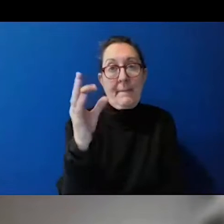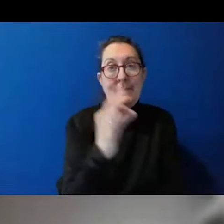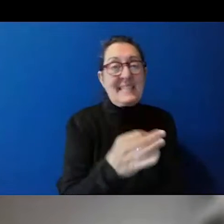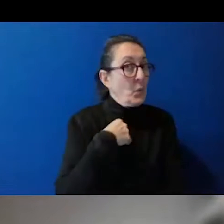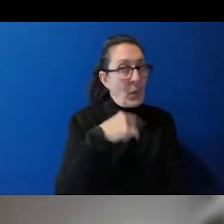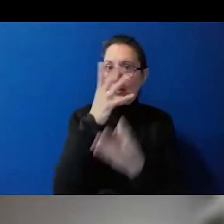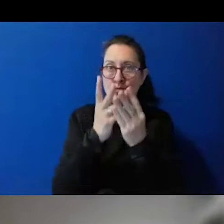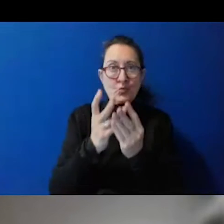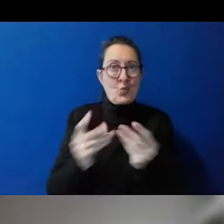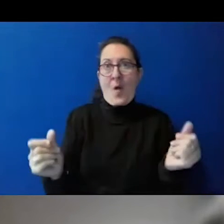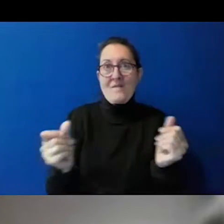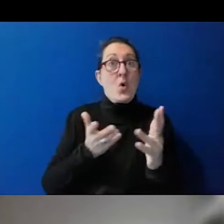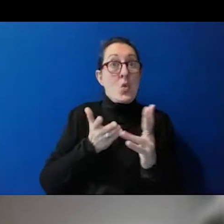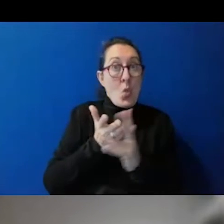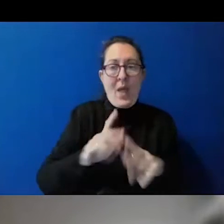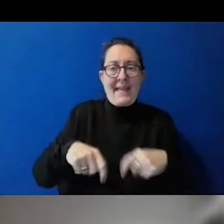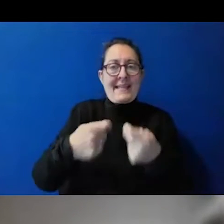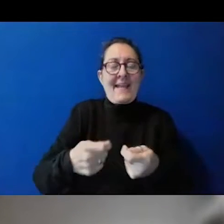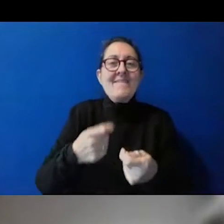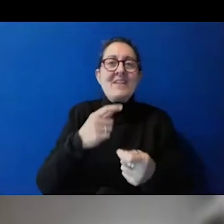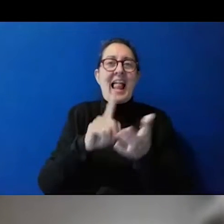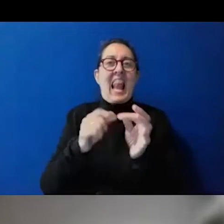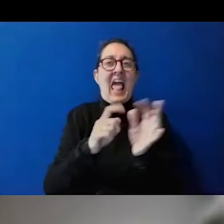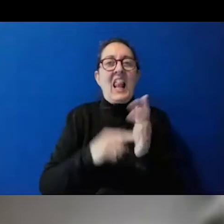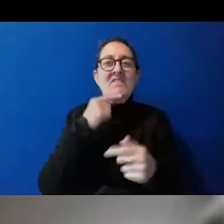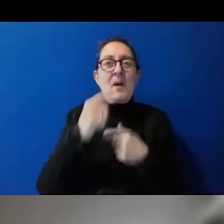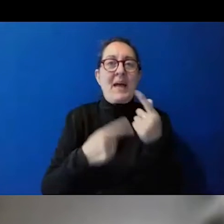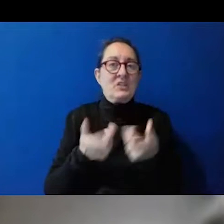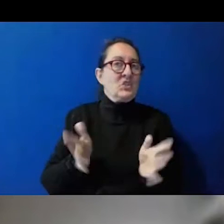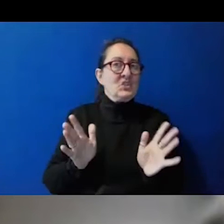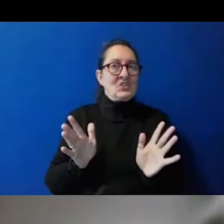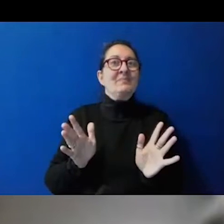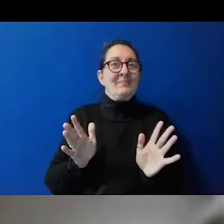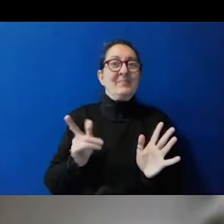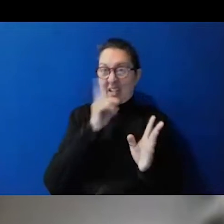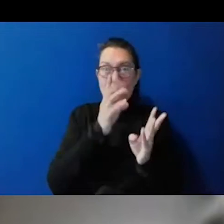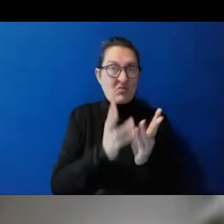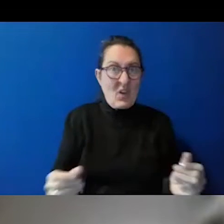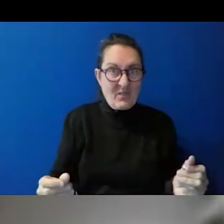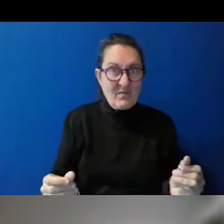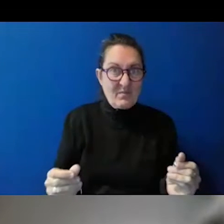the provision of Legal Information alone so our information officers have up-to-date knowledge and